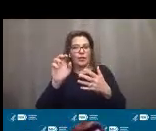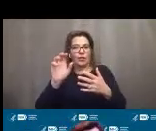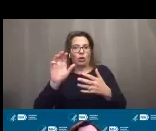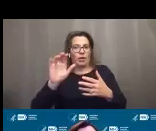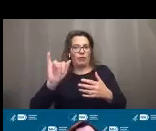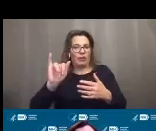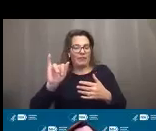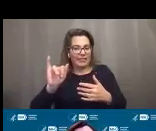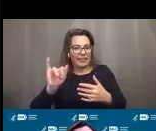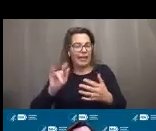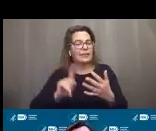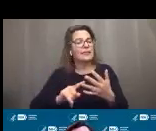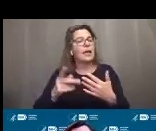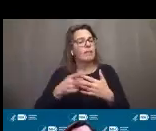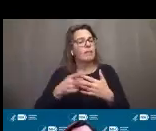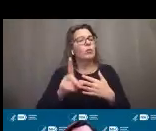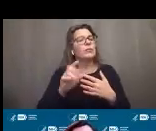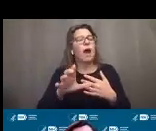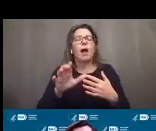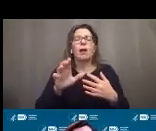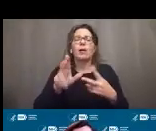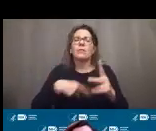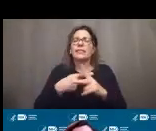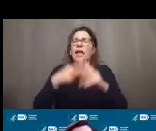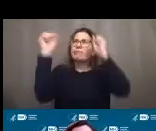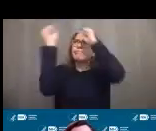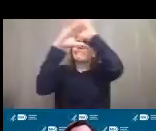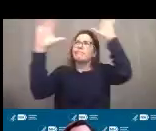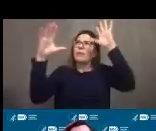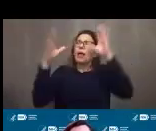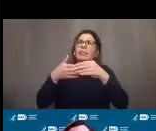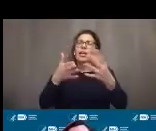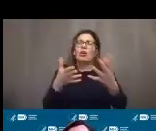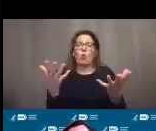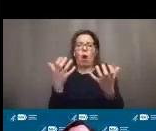So what's really important is leadership.